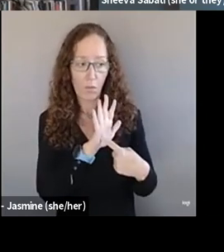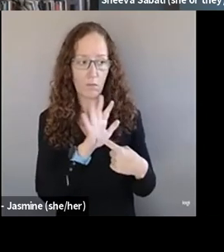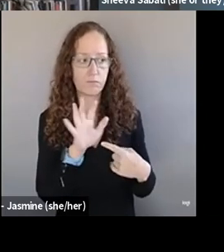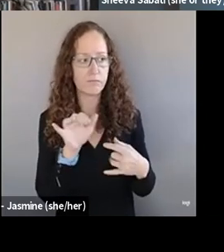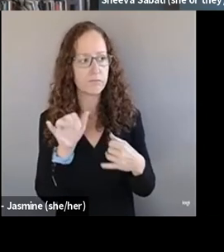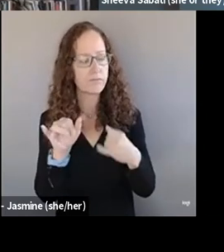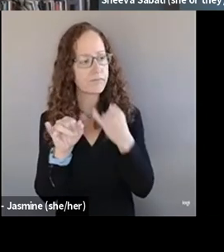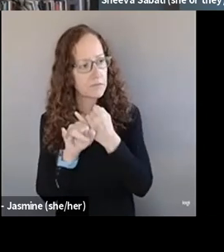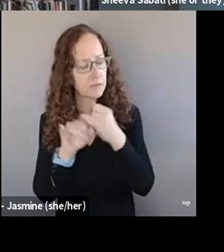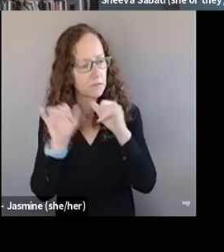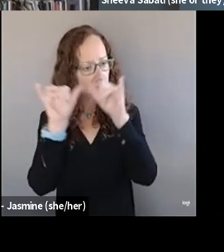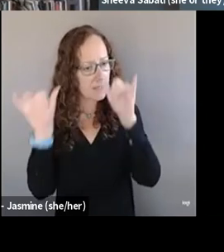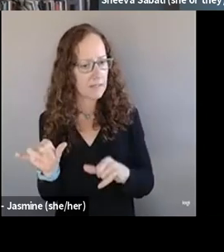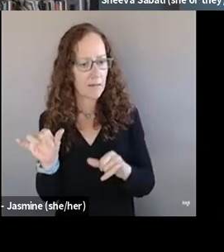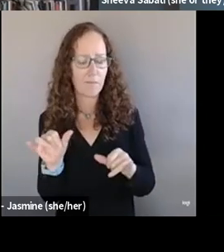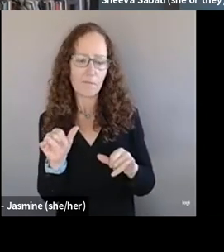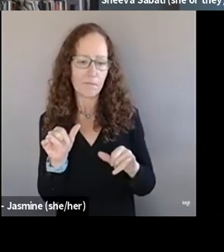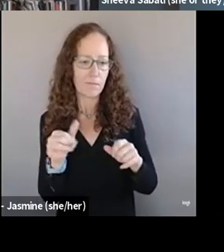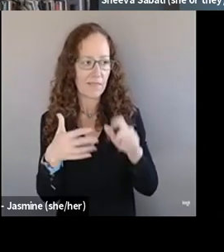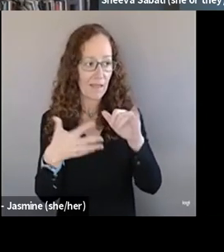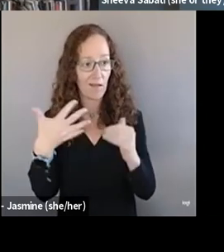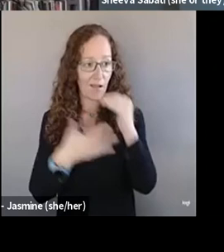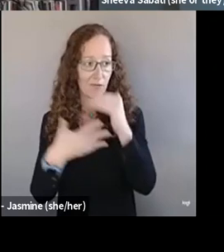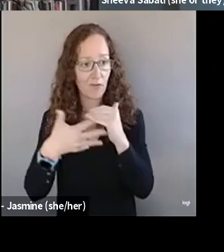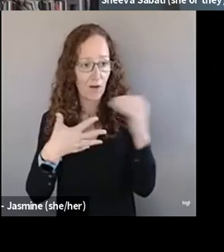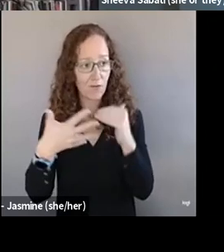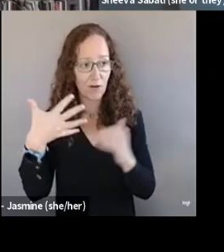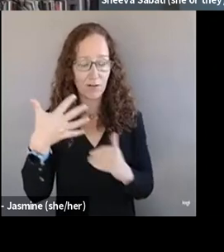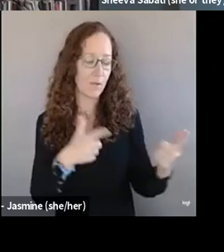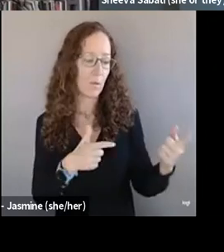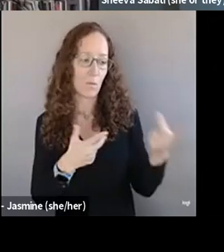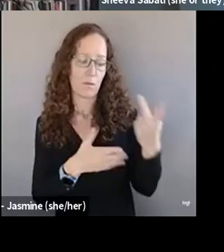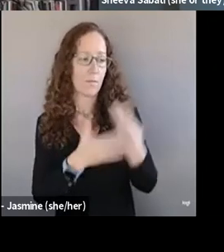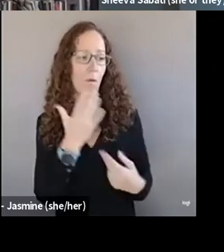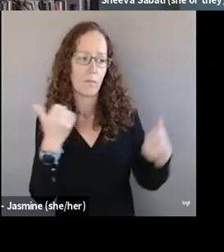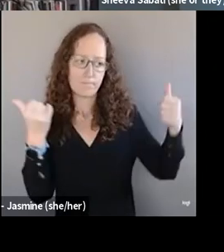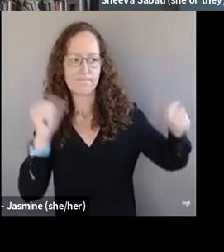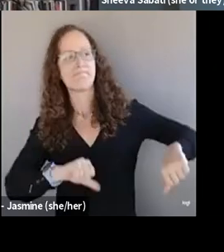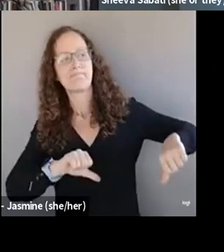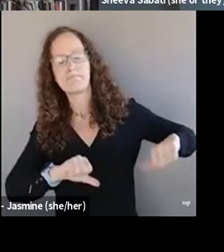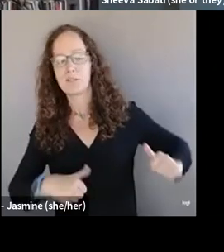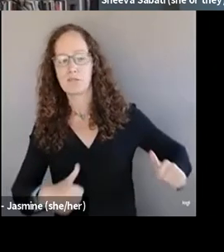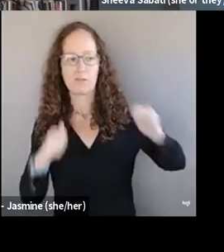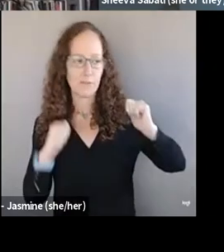the hierarchy. Part of how we power up how I have been helped